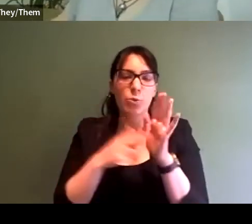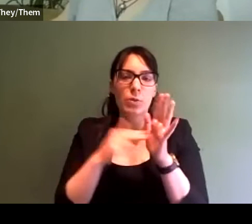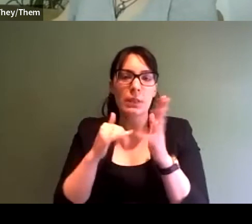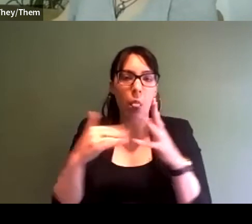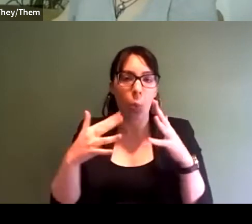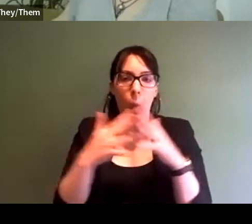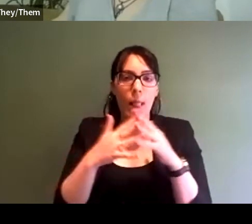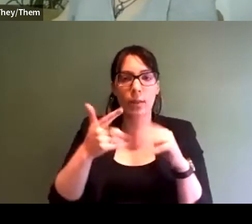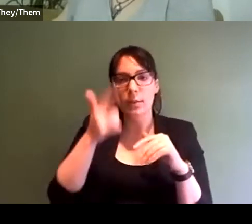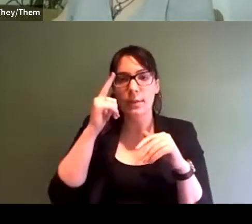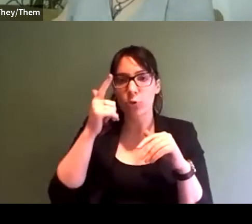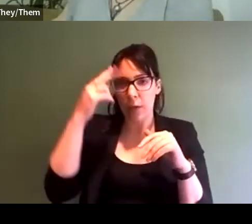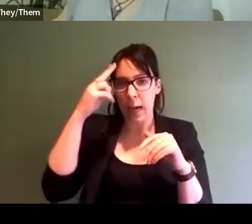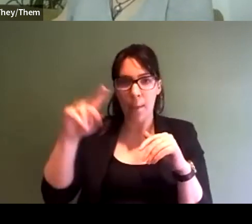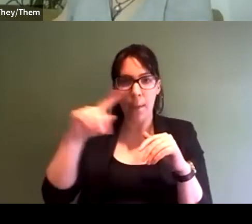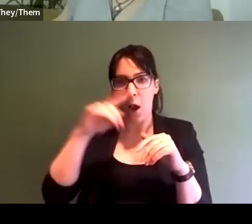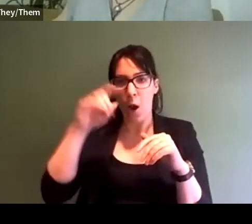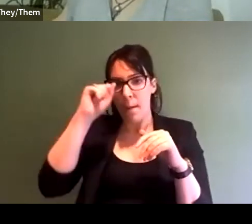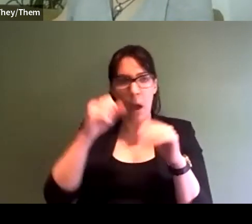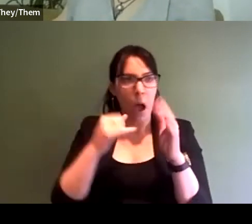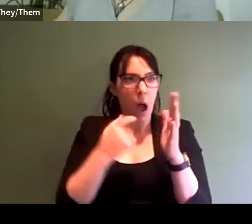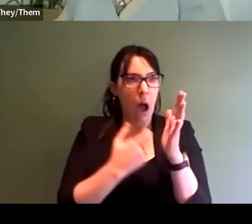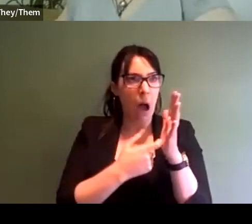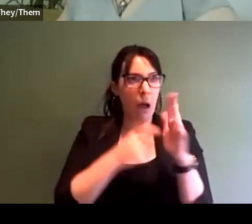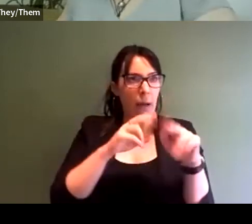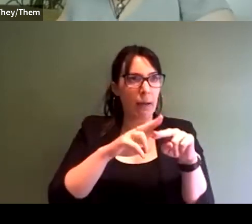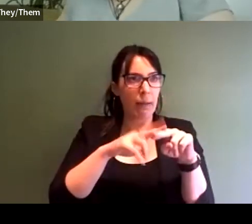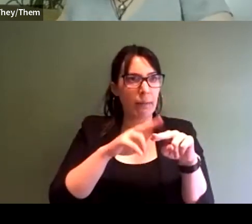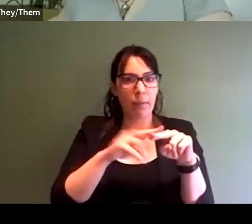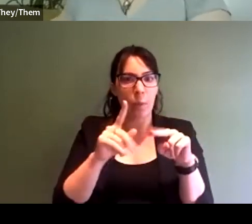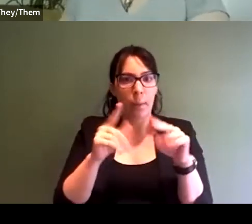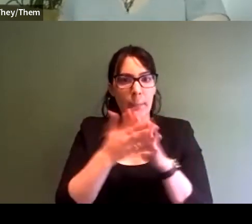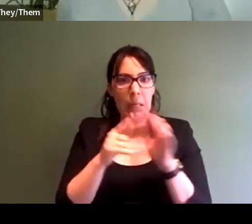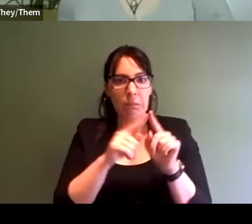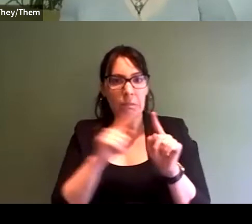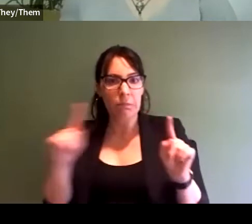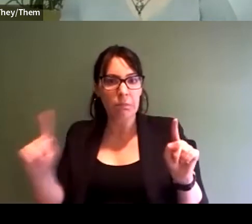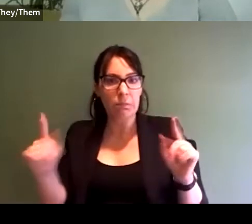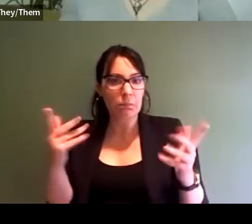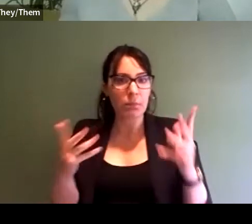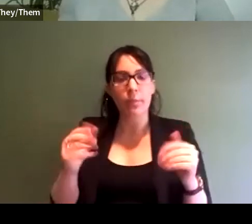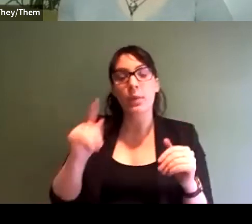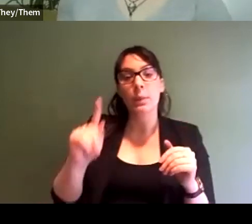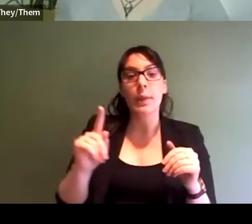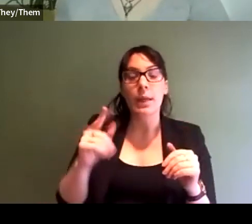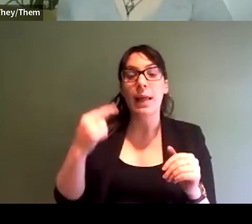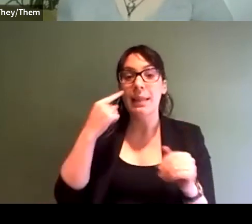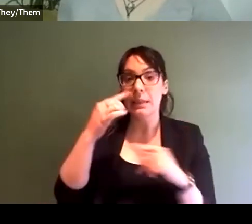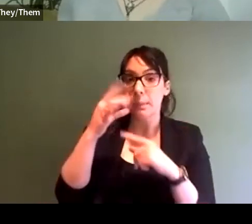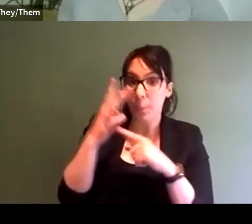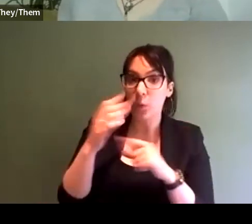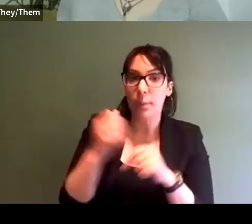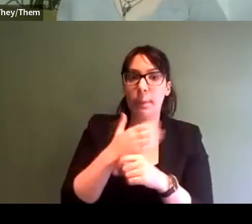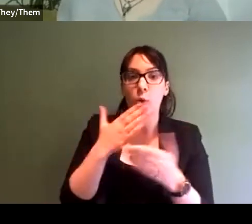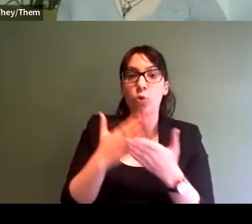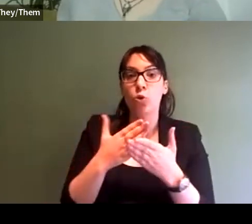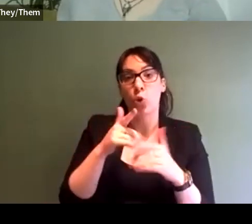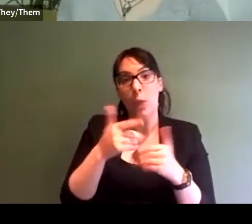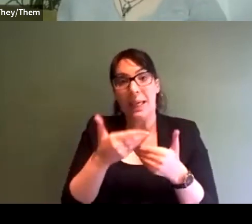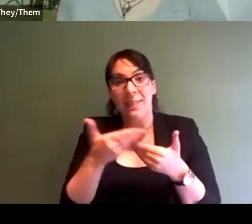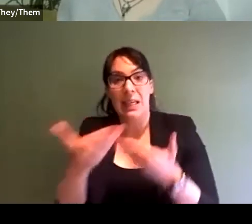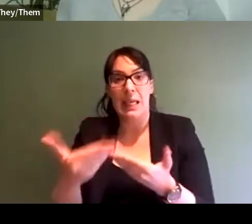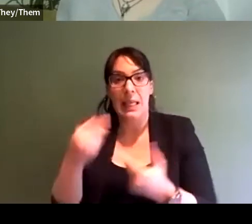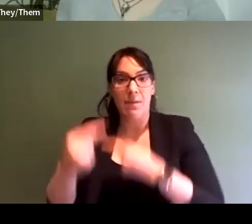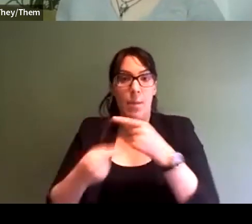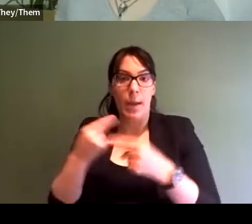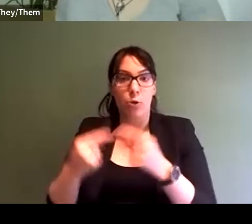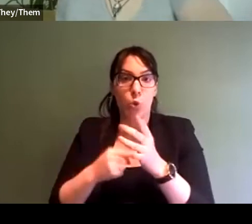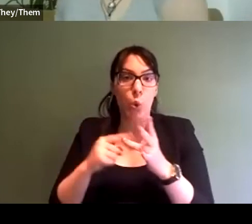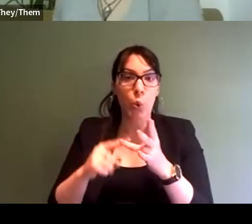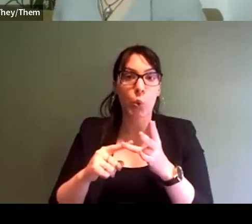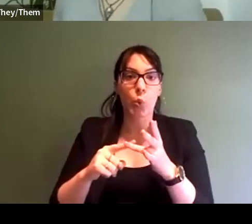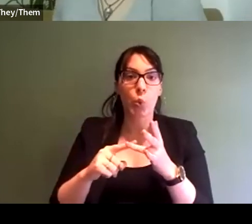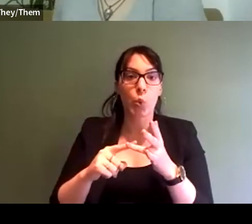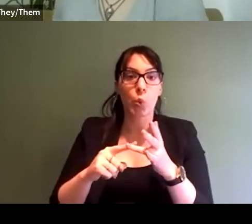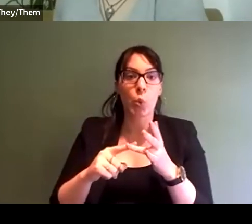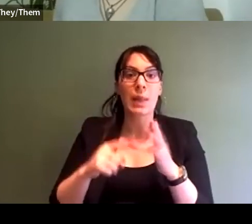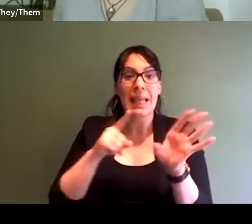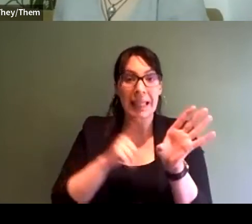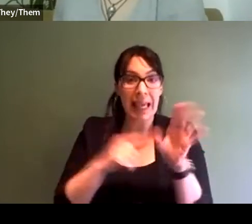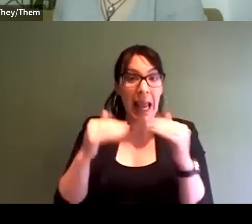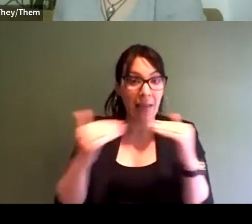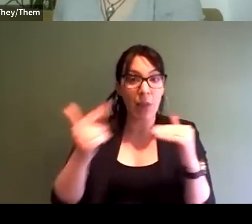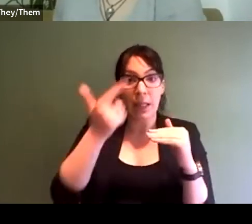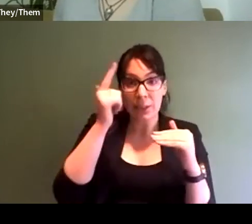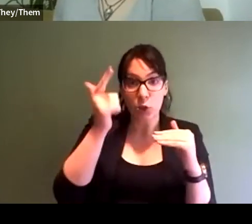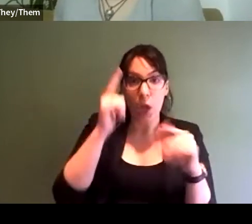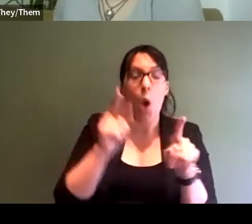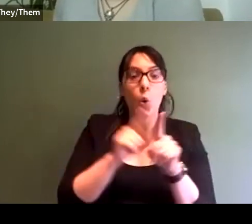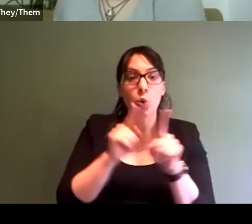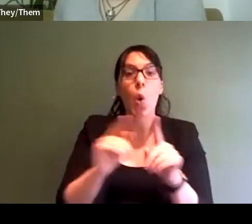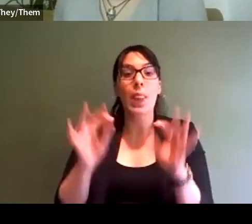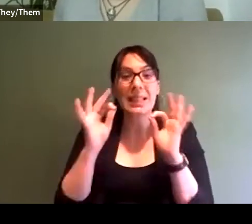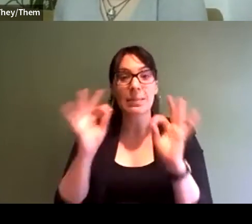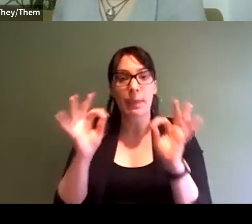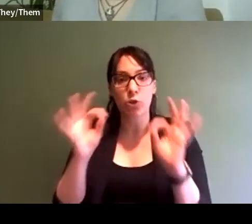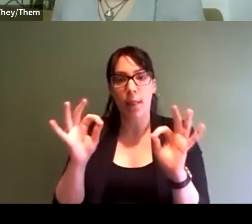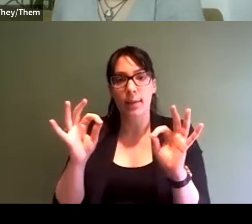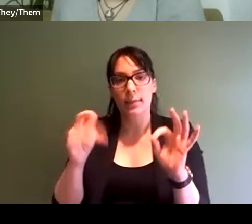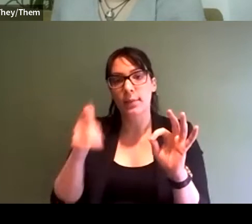So I think it's important to kind of talk about what the primary school might look like now is giving that information also to your child's designated, you little teacher but also if they have some sort of specialist, invite, and especially TEACHER, WHETHER